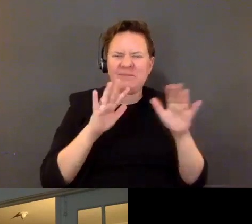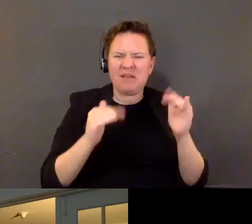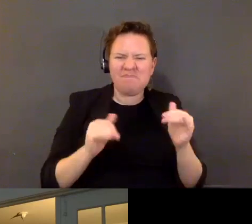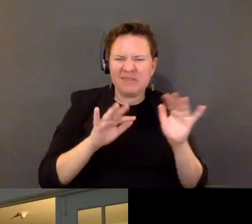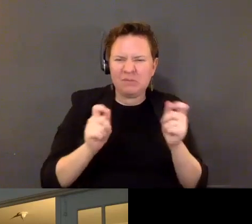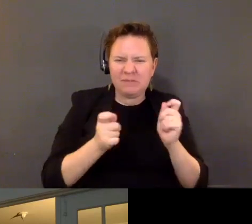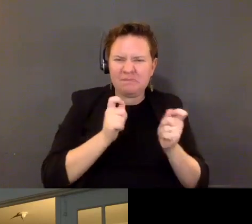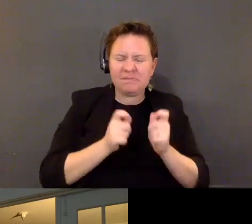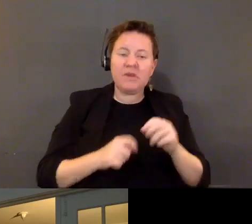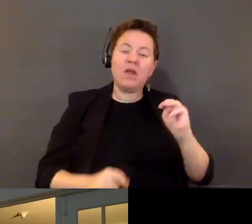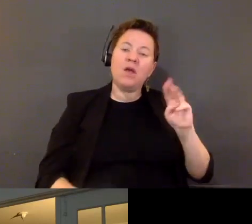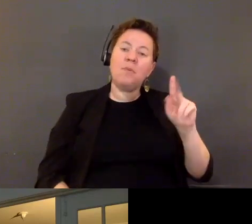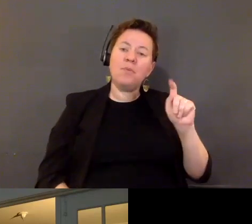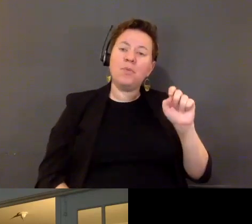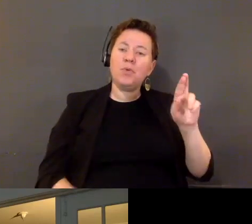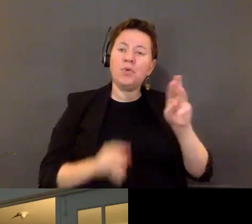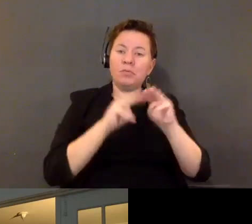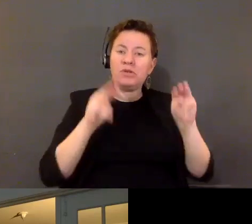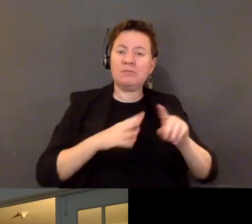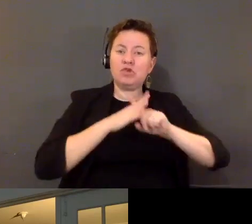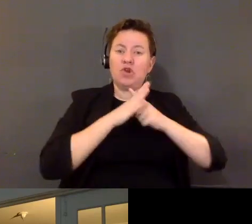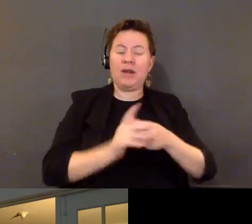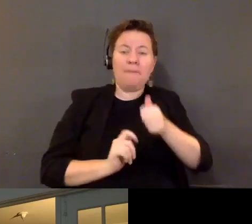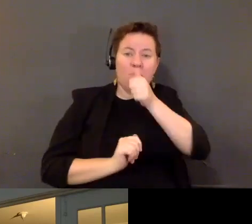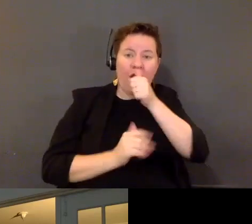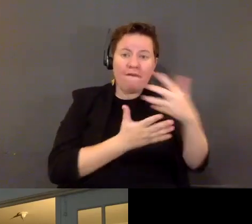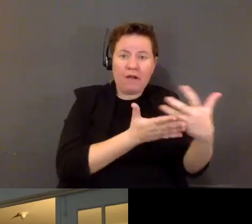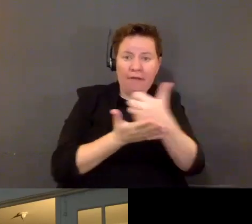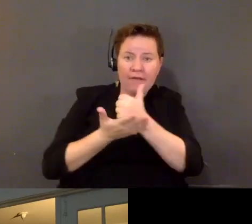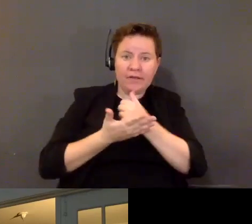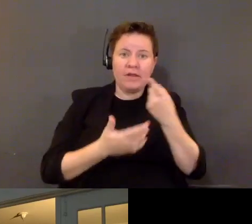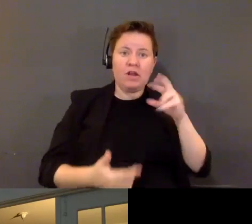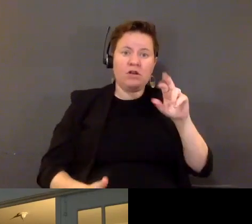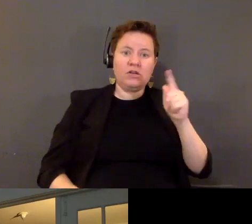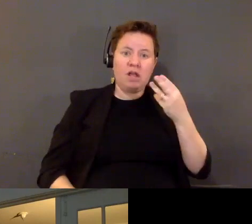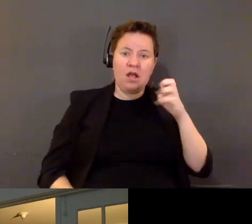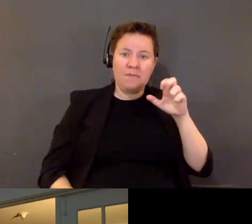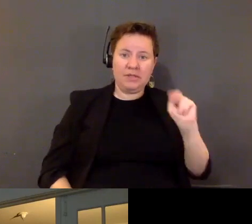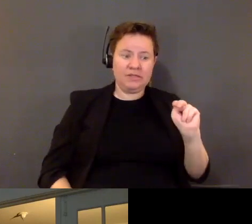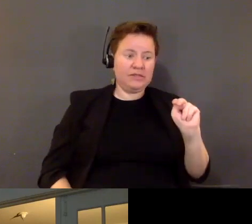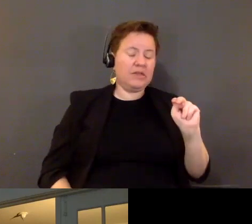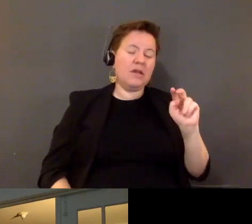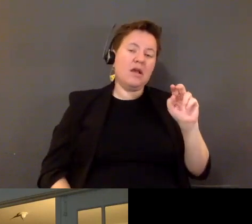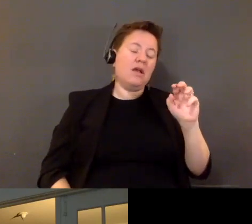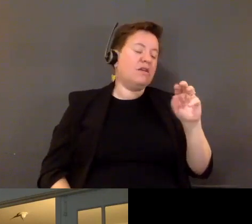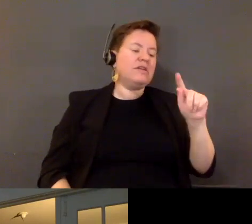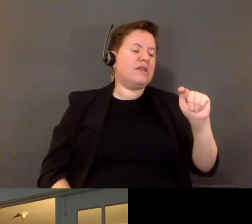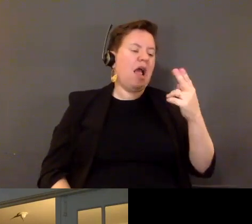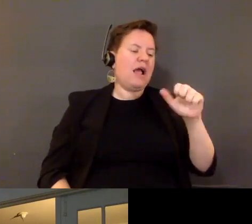the motor museum began as the private collection of dr thomas dent mutter in 1858 dr mutter donated